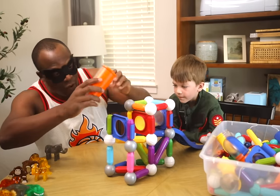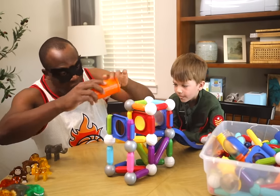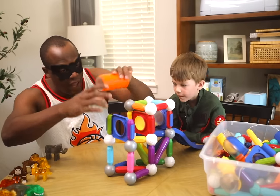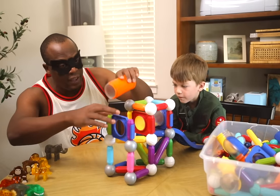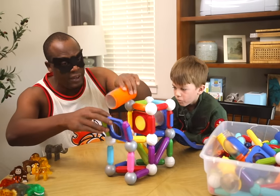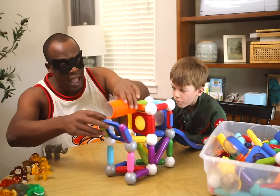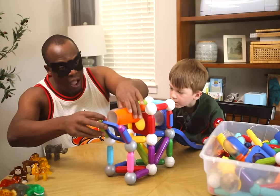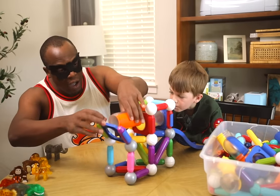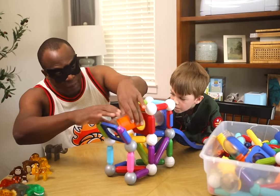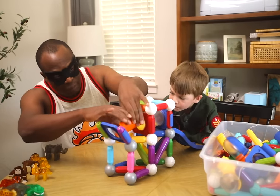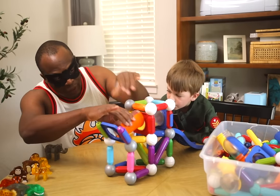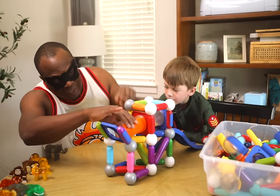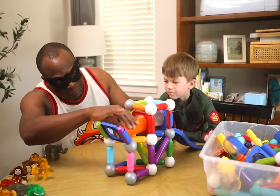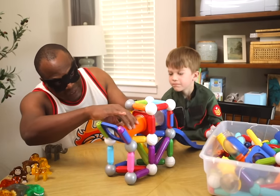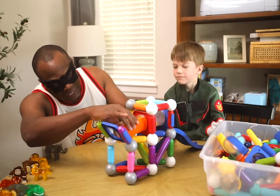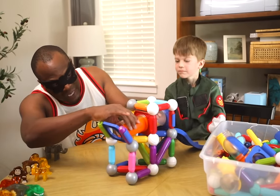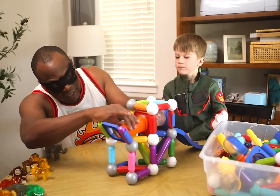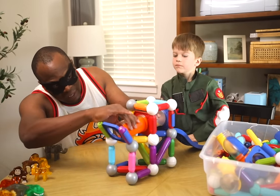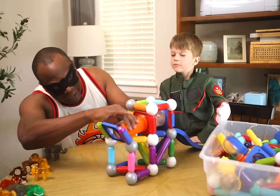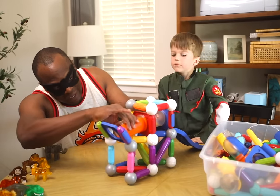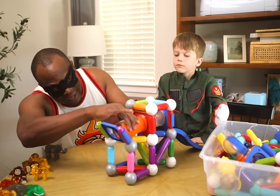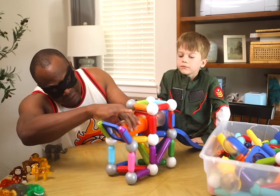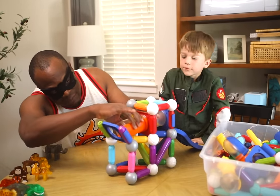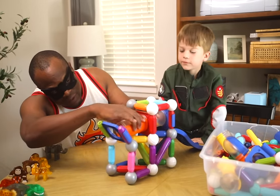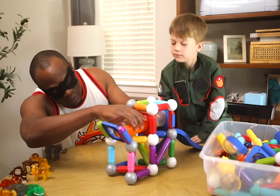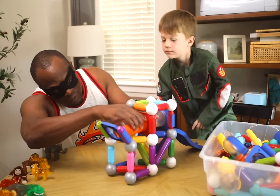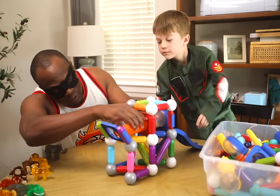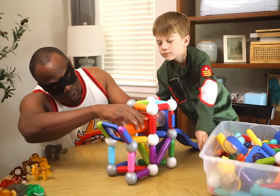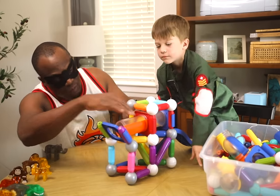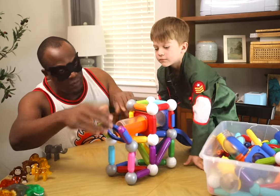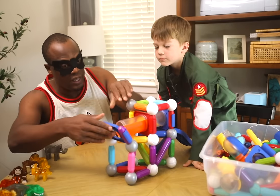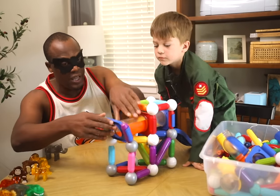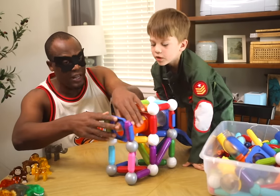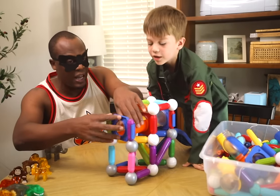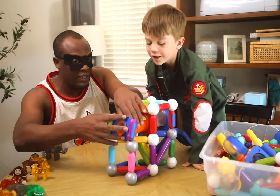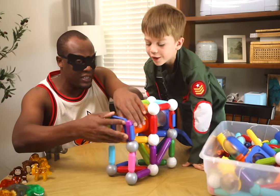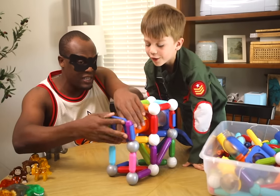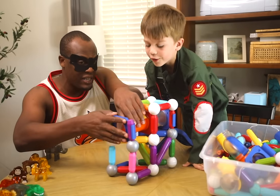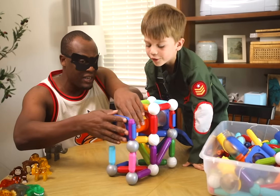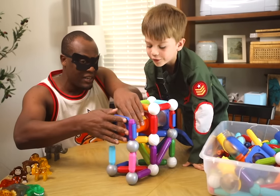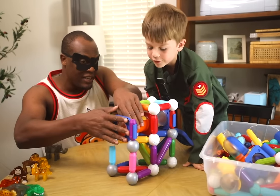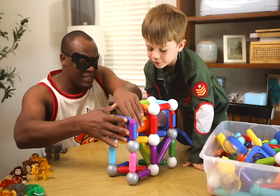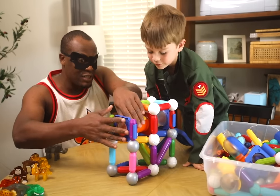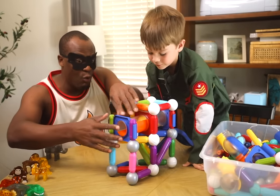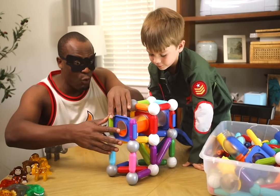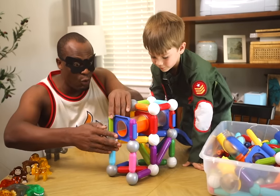Okay, now, I'm gonna put this piece in here to lock it in. Woo! And then lock this in. Isn't this cool?